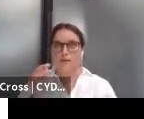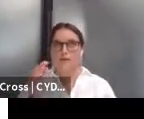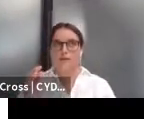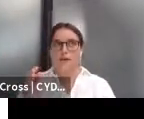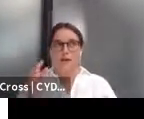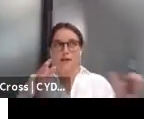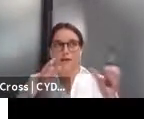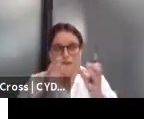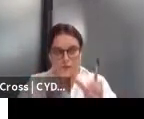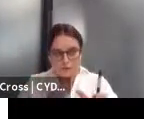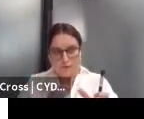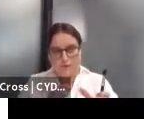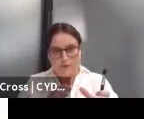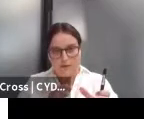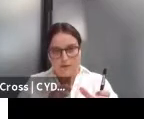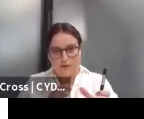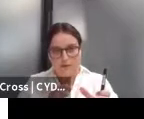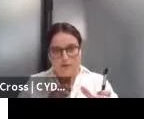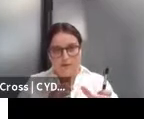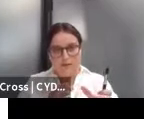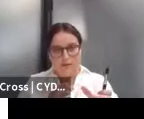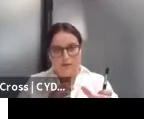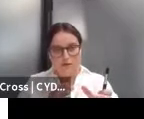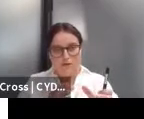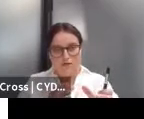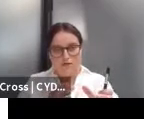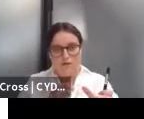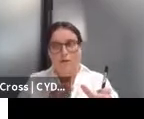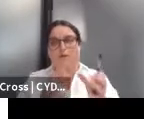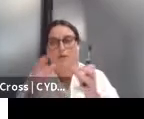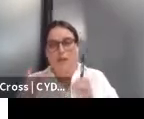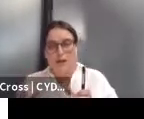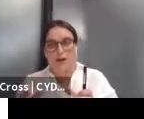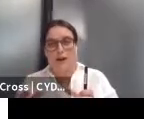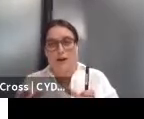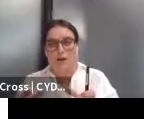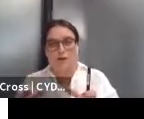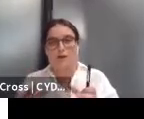agree with the access outcomes. This is a little